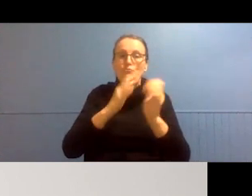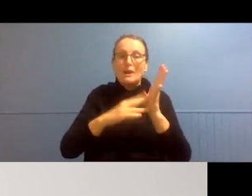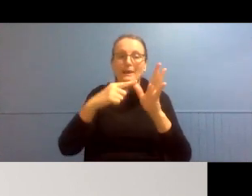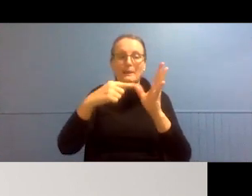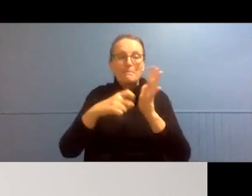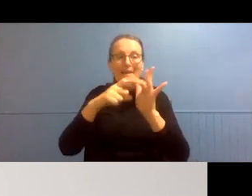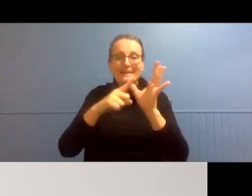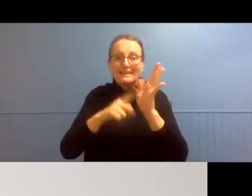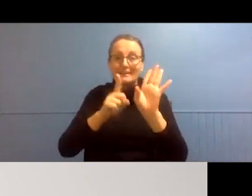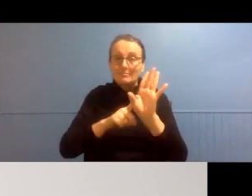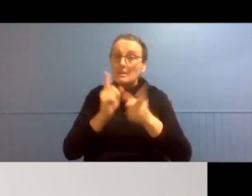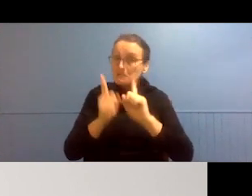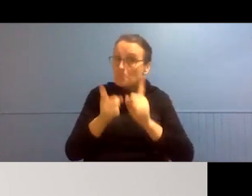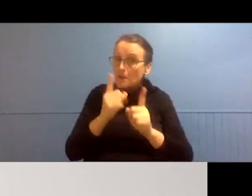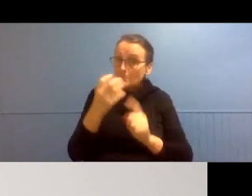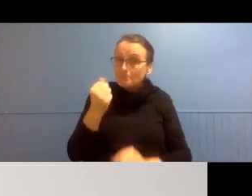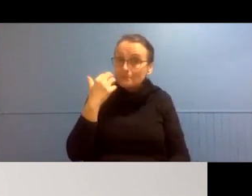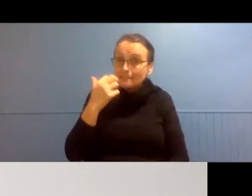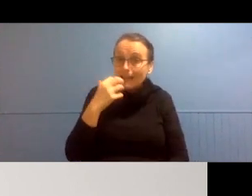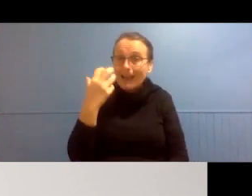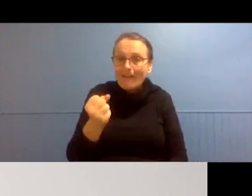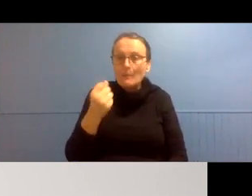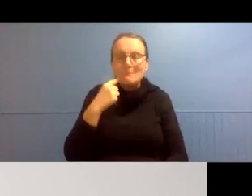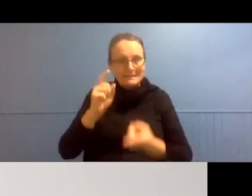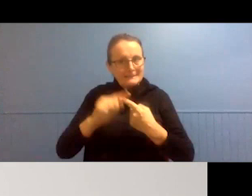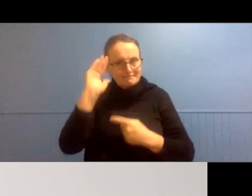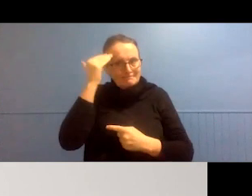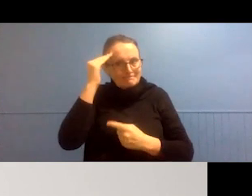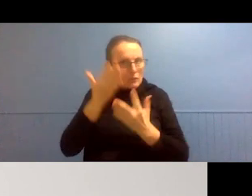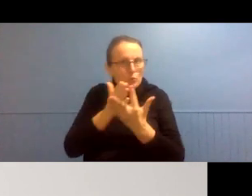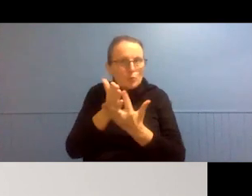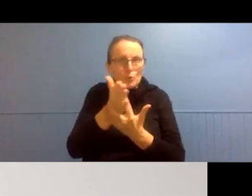to keep going and work through the difficulties that builds our trust.